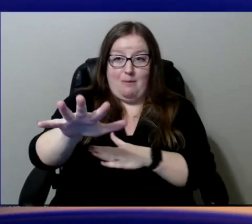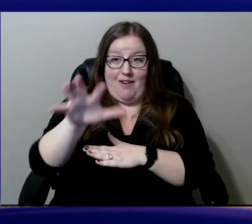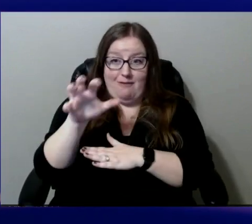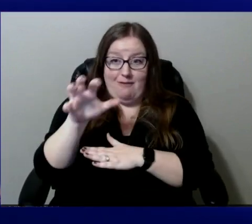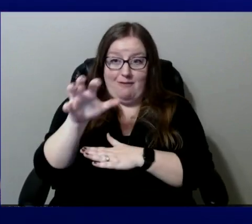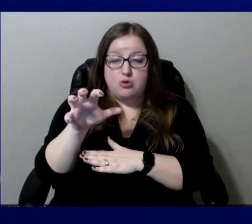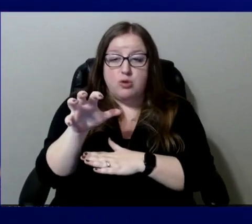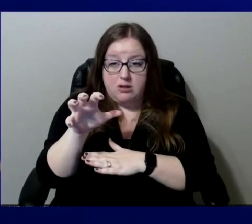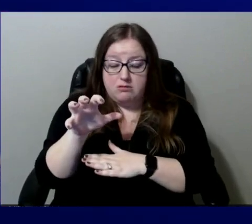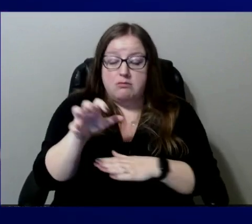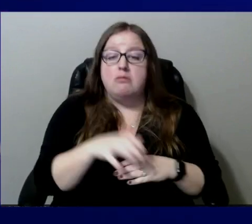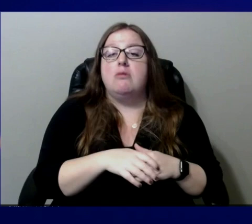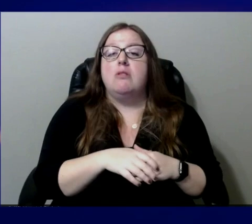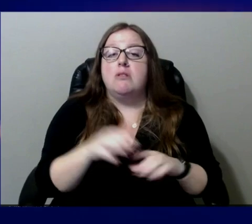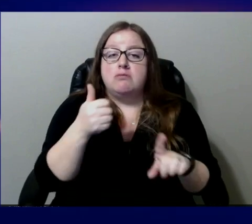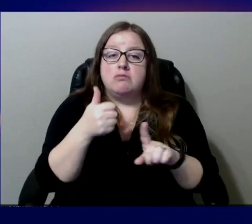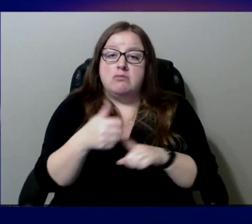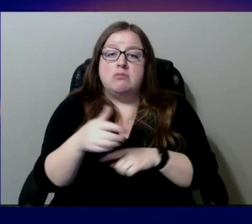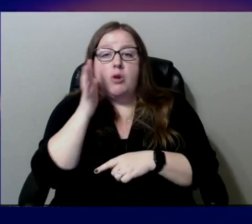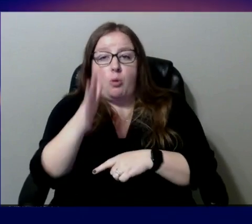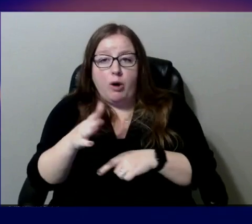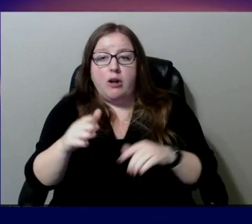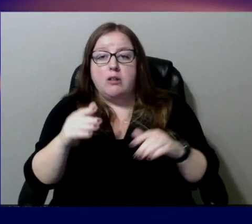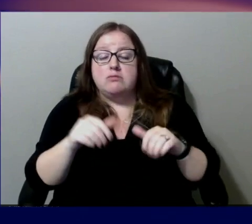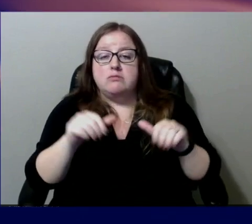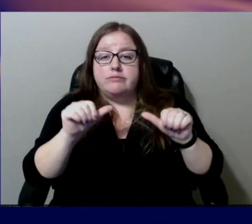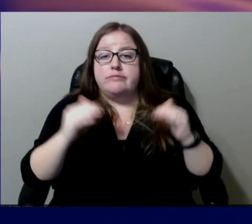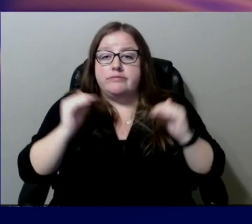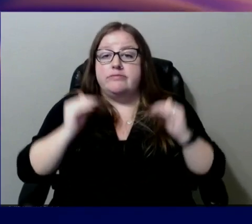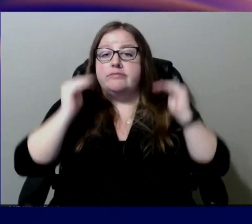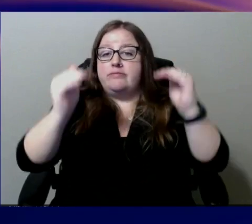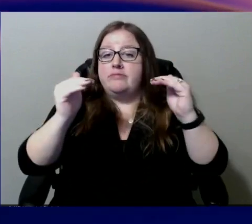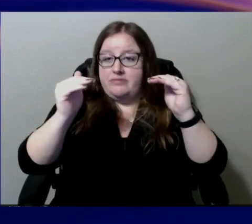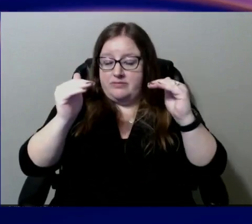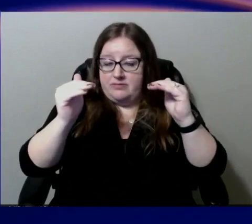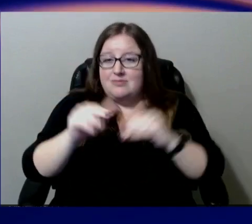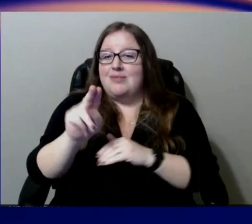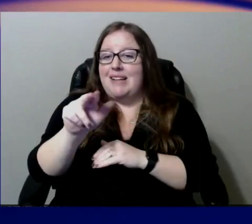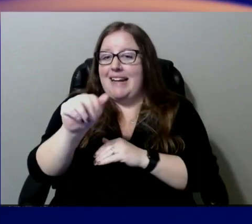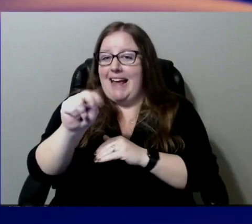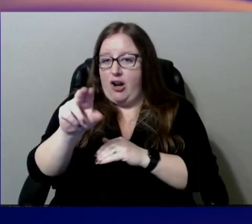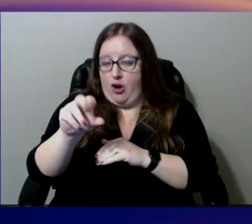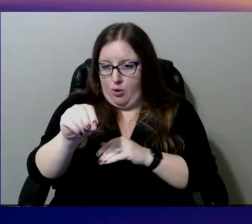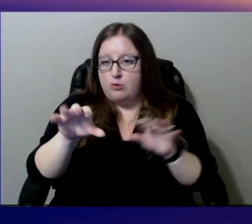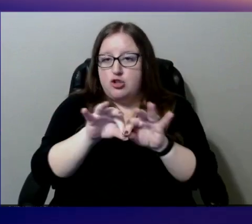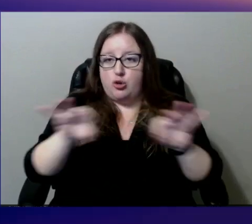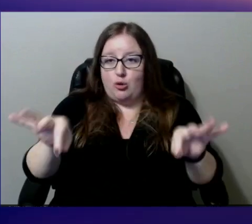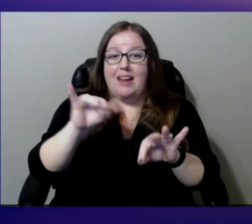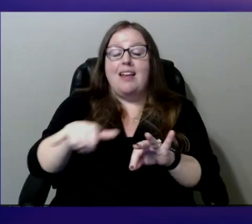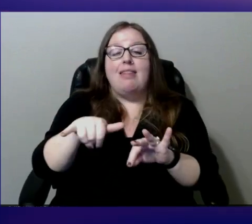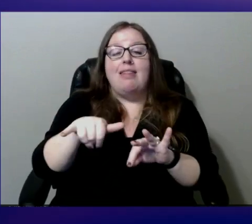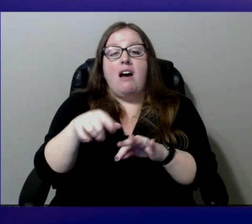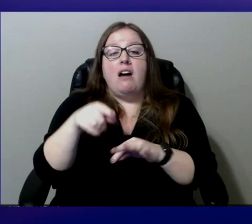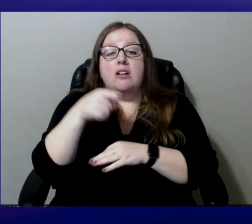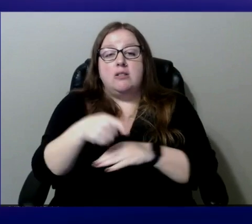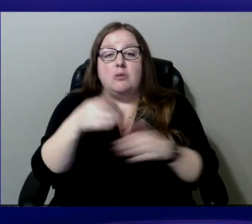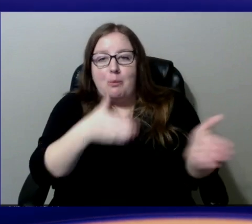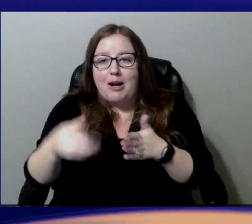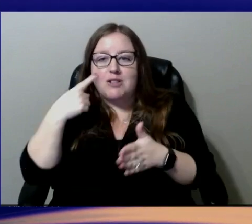will proceed on to a second more advanced Nanodegree which prepares them directly for entry-level SDE careers.